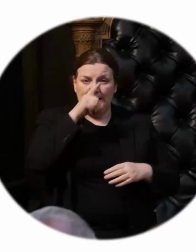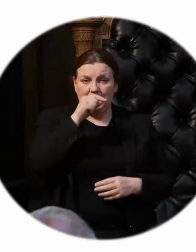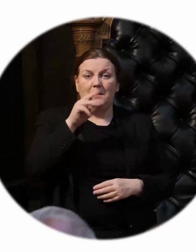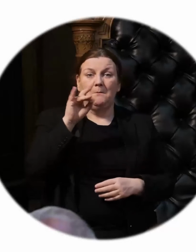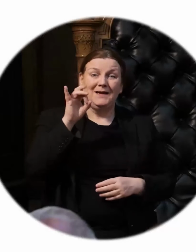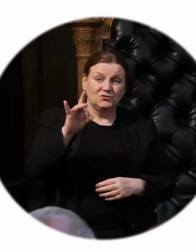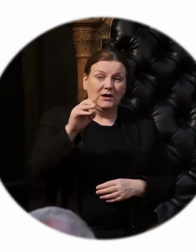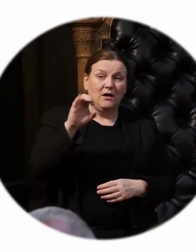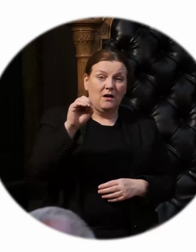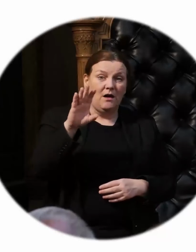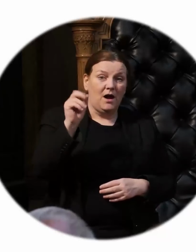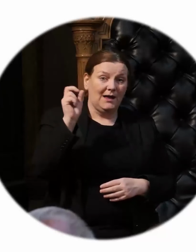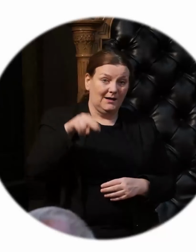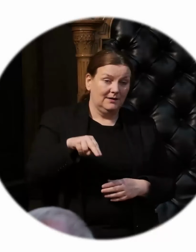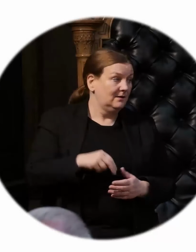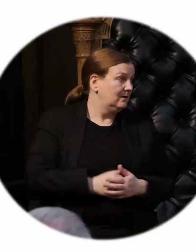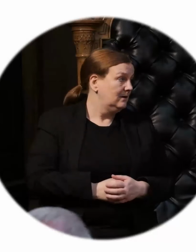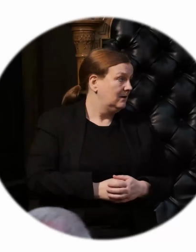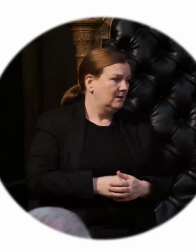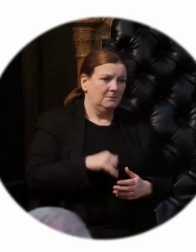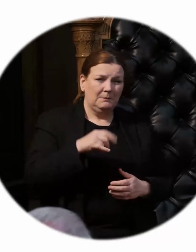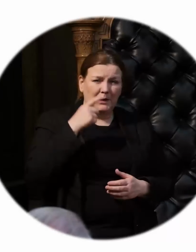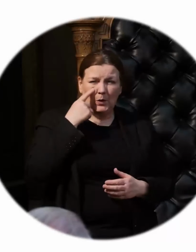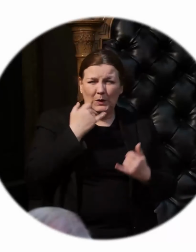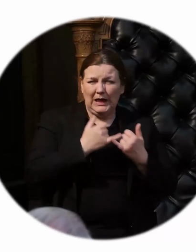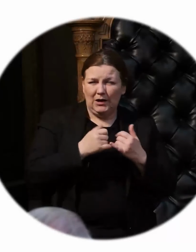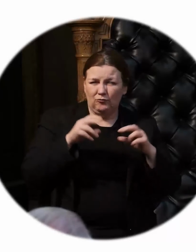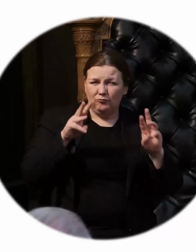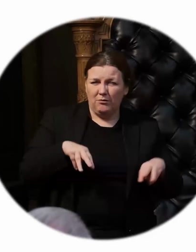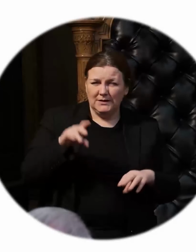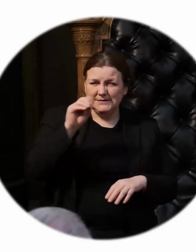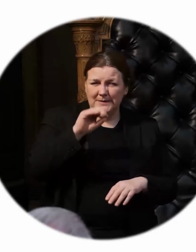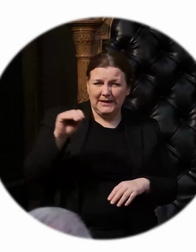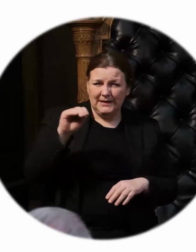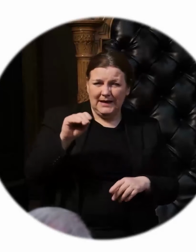Now that's probably a misspelling, you know, and a mispronunciation.